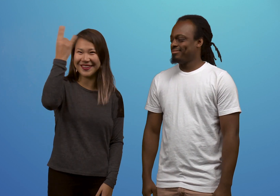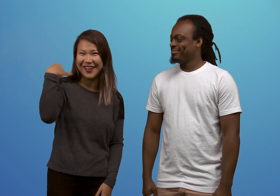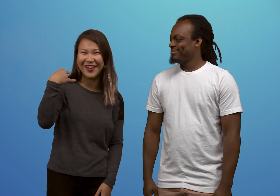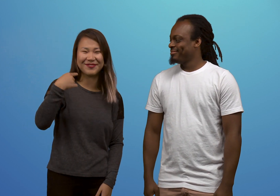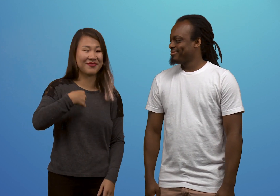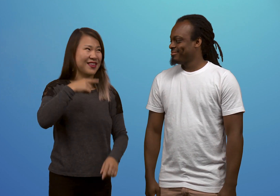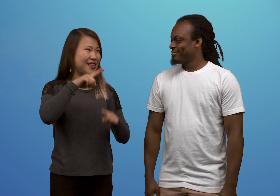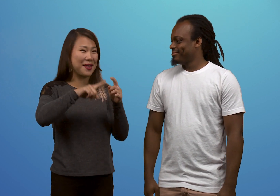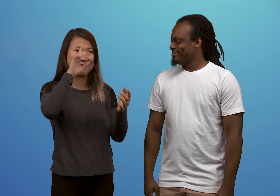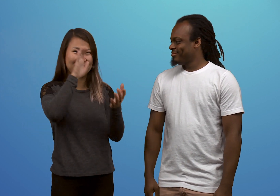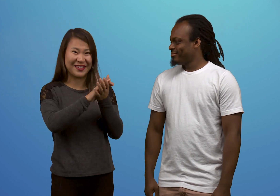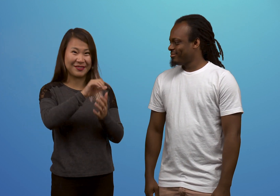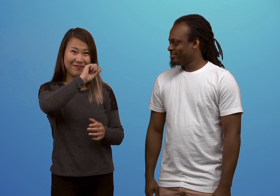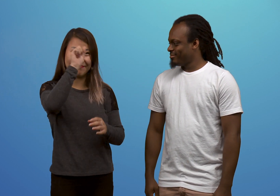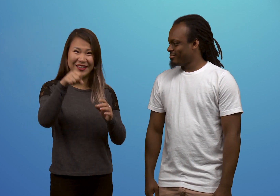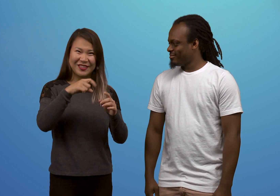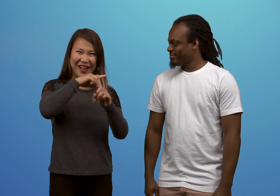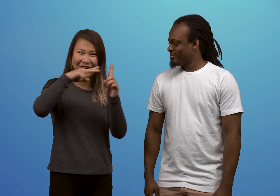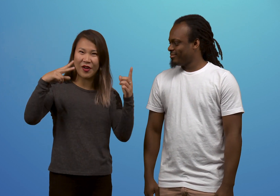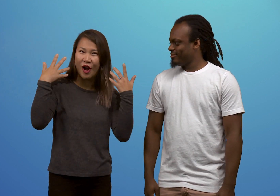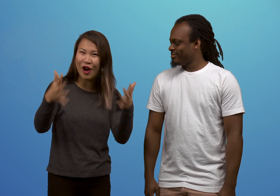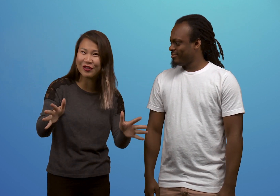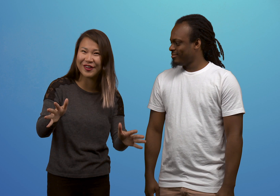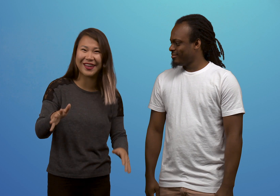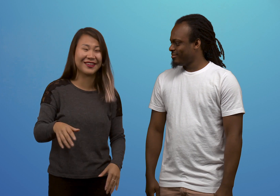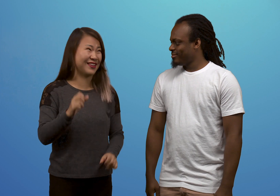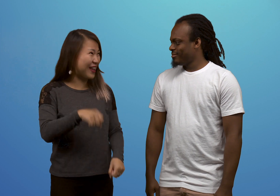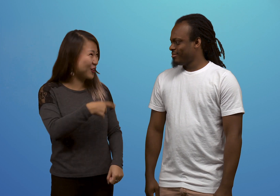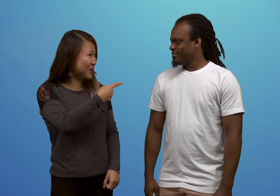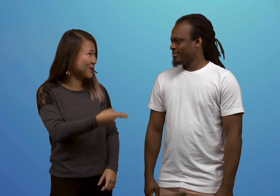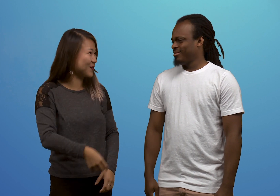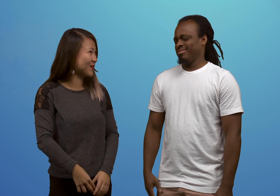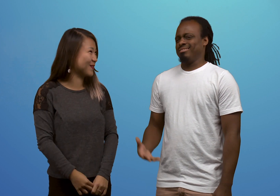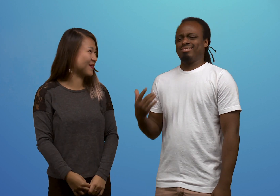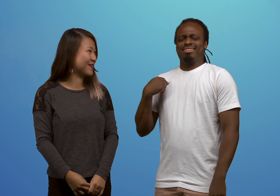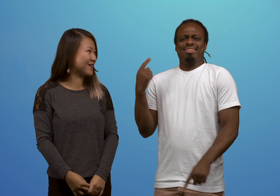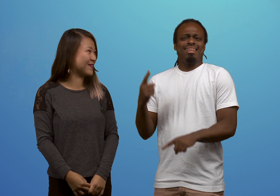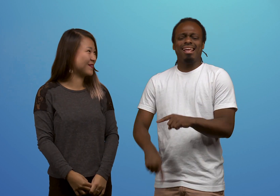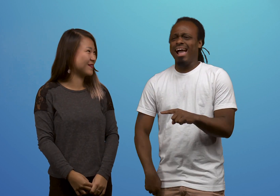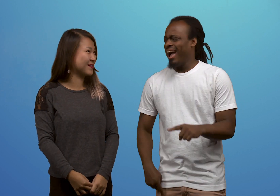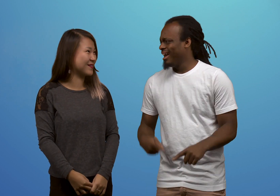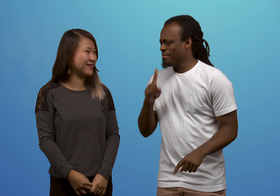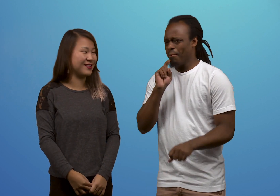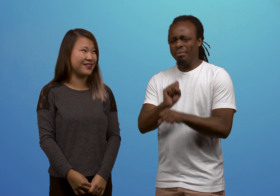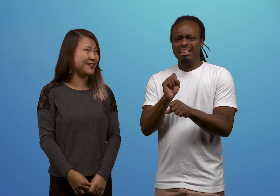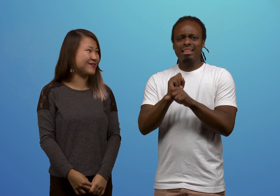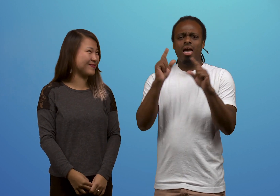Eunyoung: I’m Eunyoung and I can’t believe we’re almost halfway through the semester! Can you? Kendell: No, I can’t!